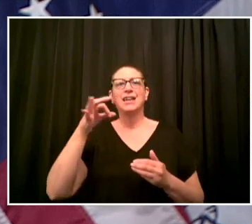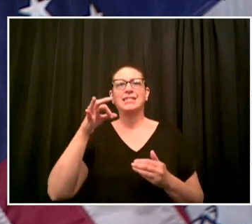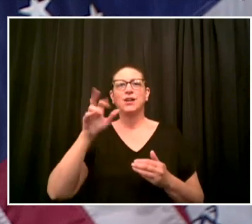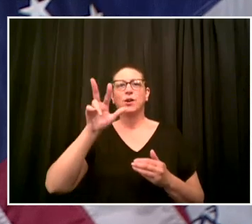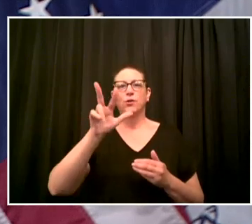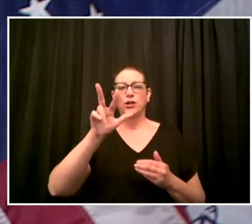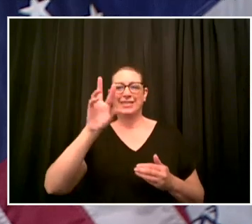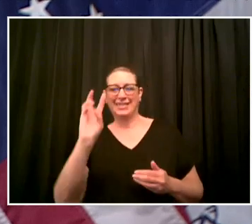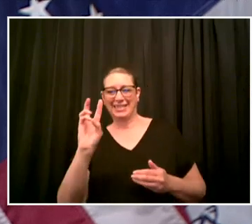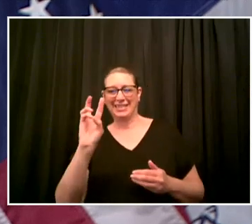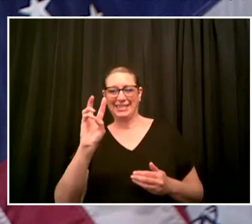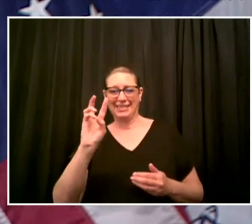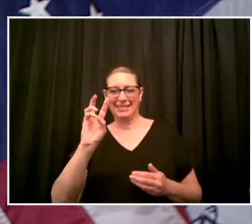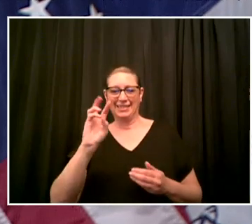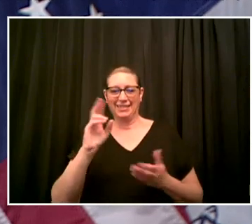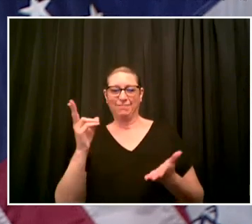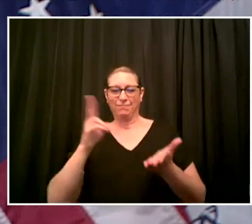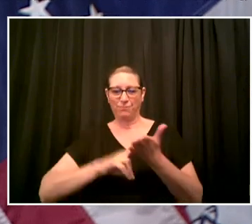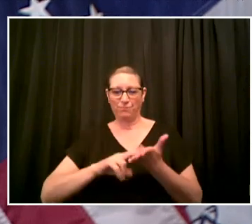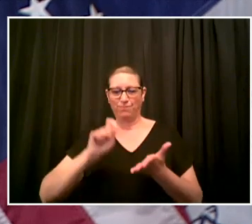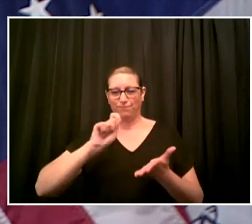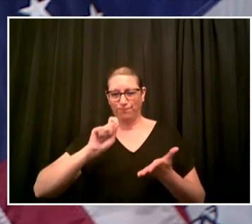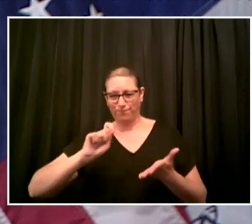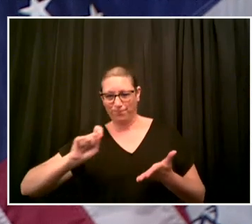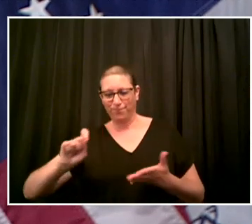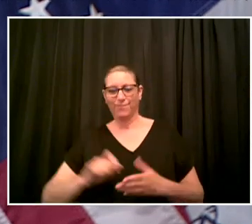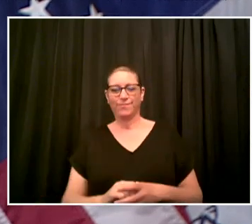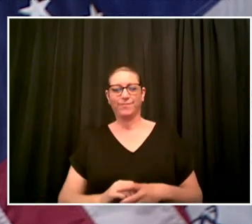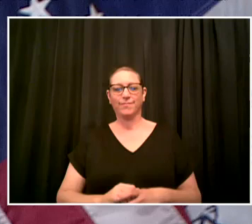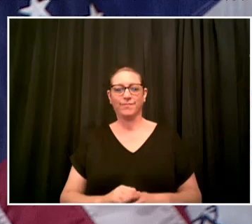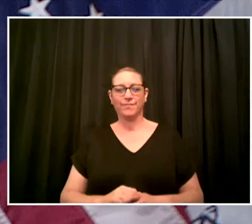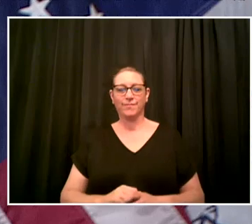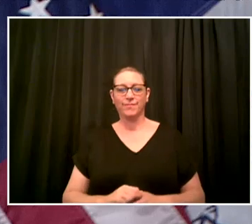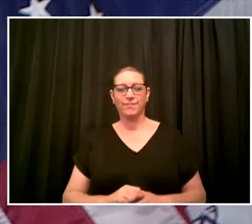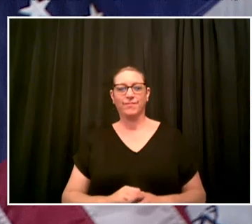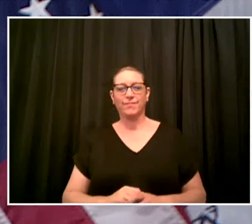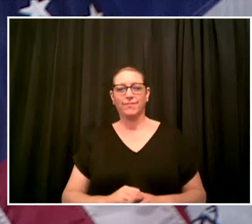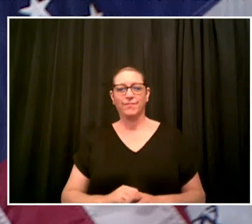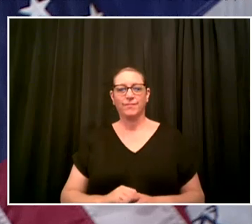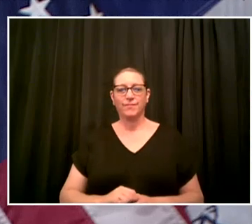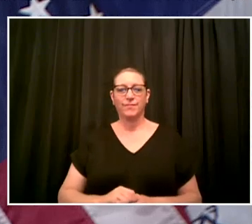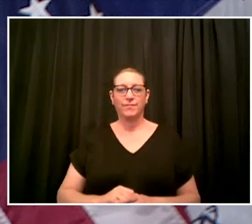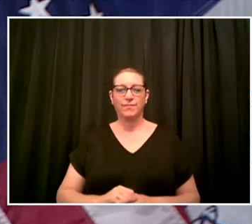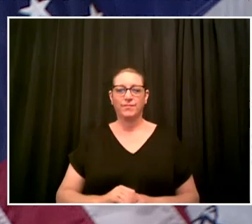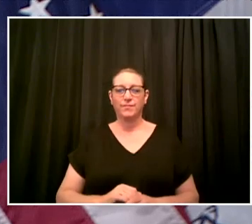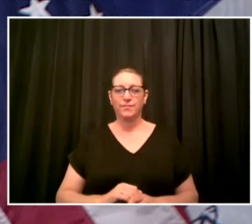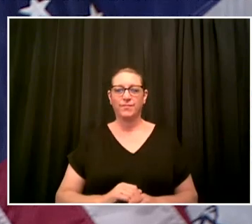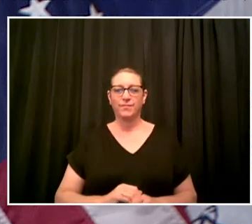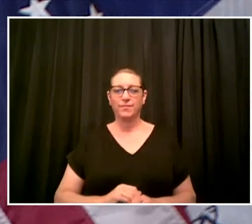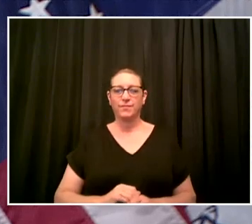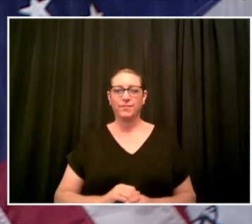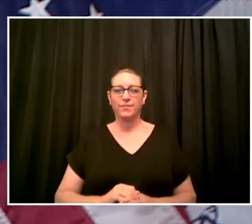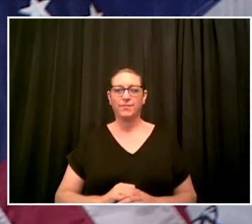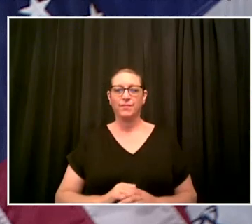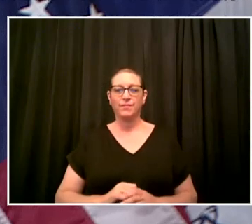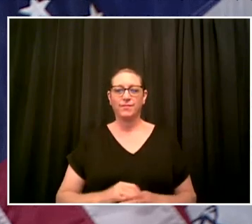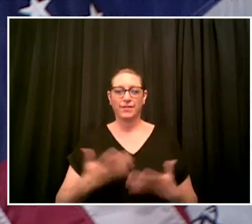COUNCIL MEMBER